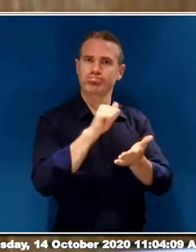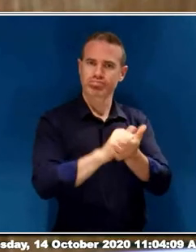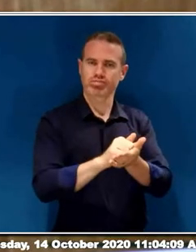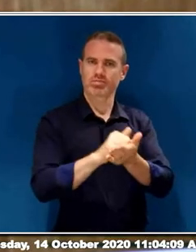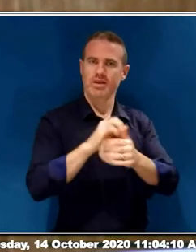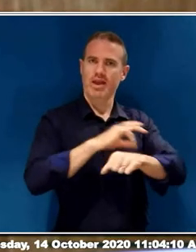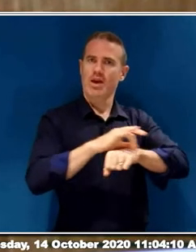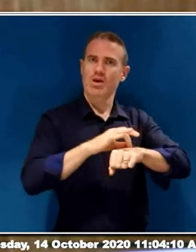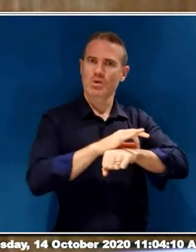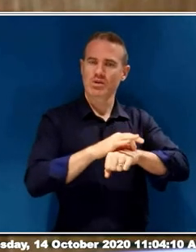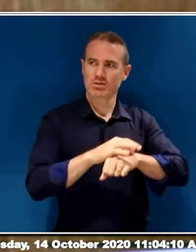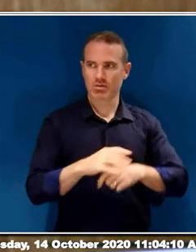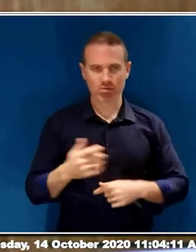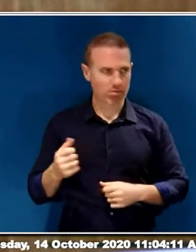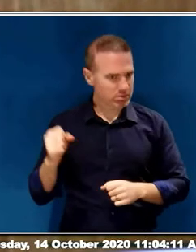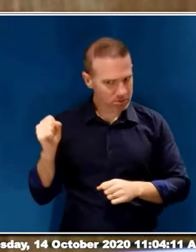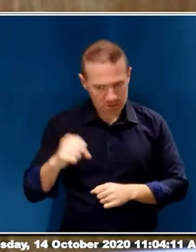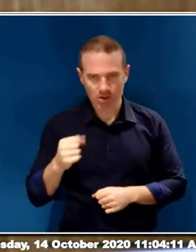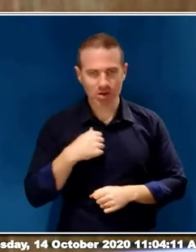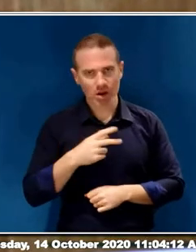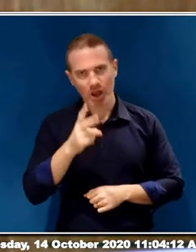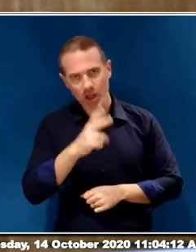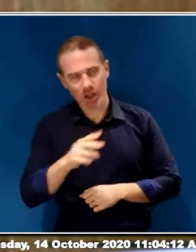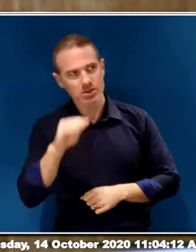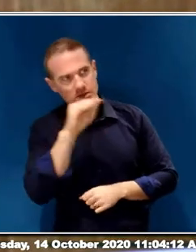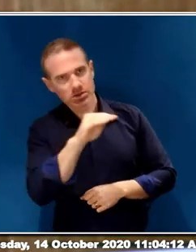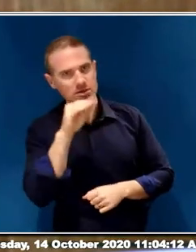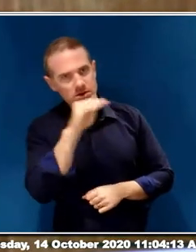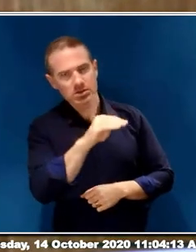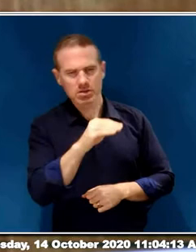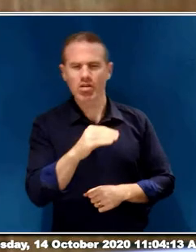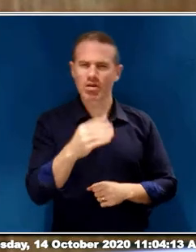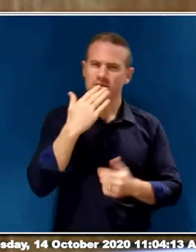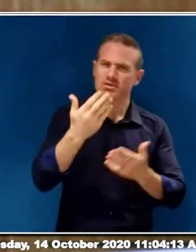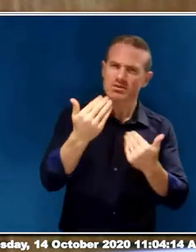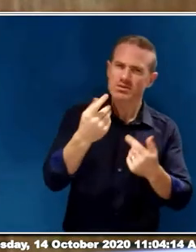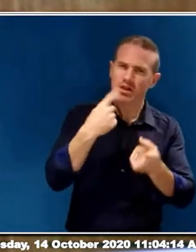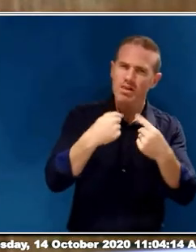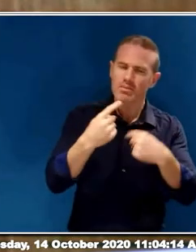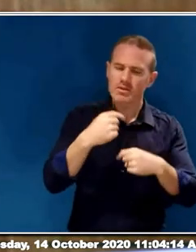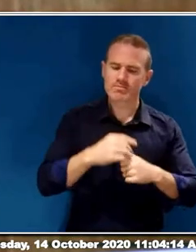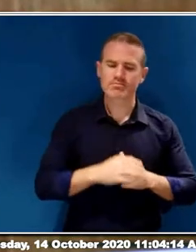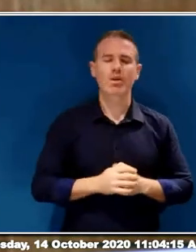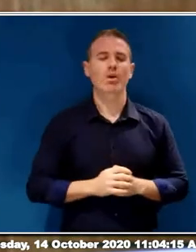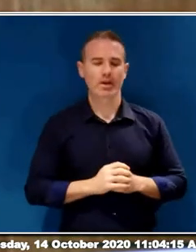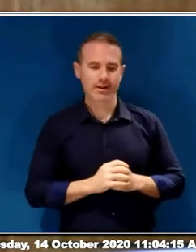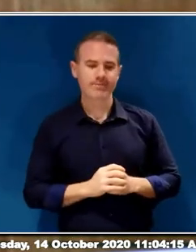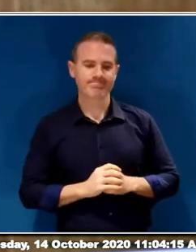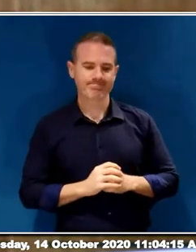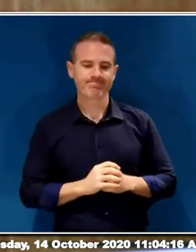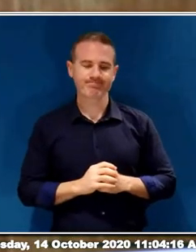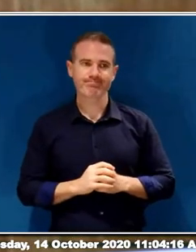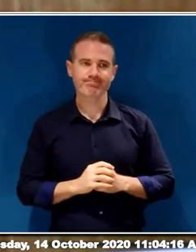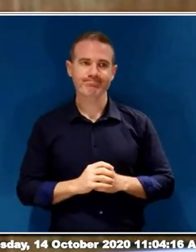Tell us about that. What went on? So initially when his hours were put back at the beginning of the